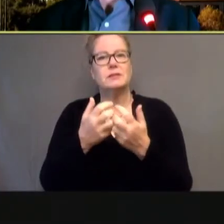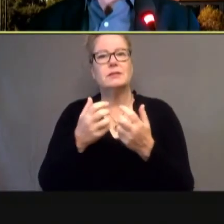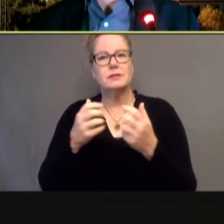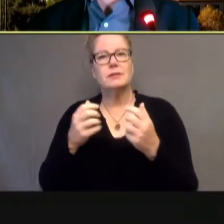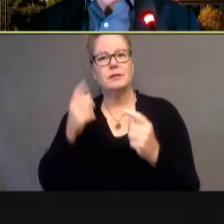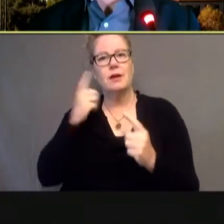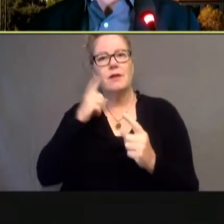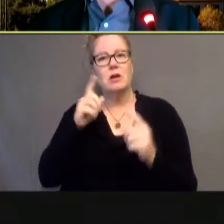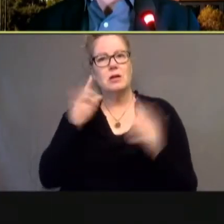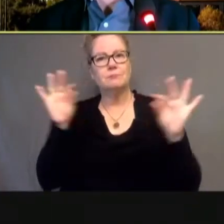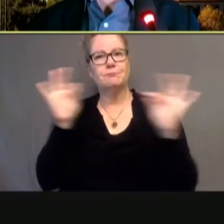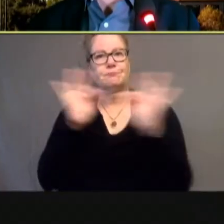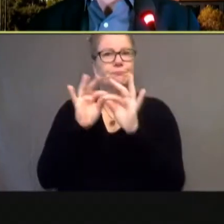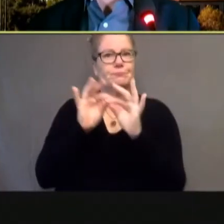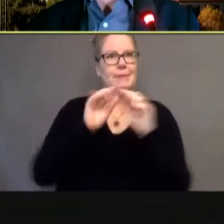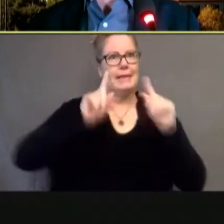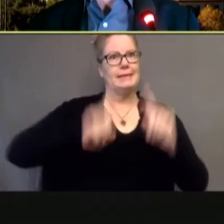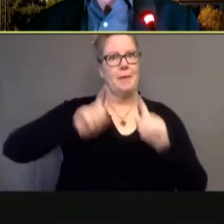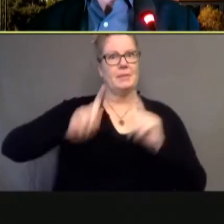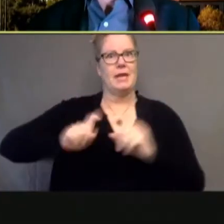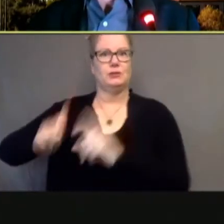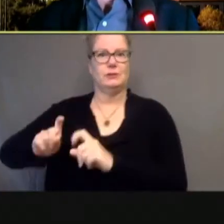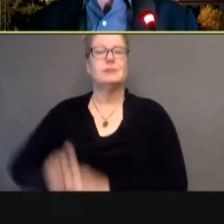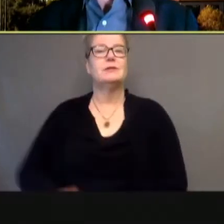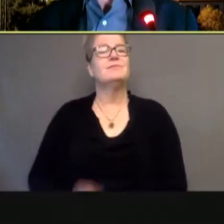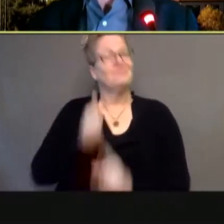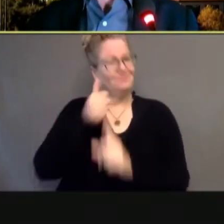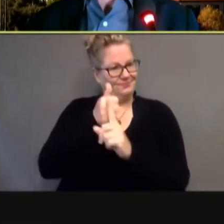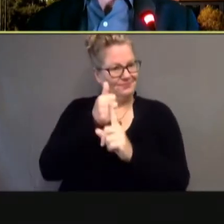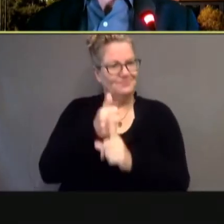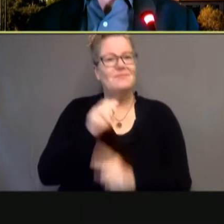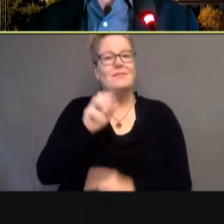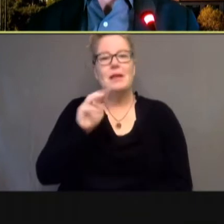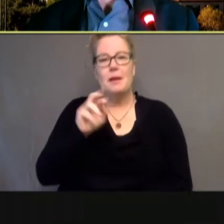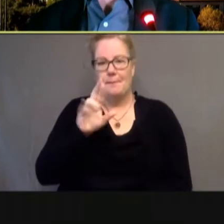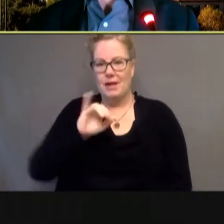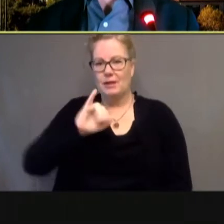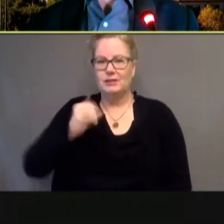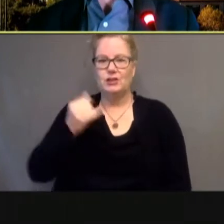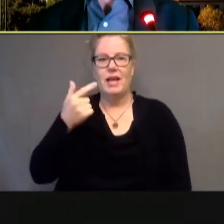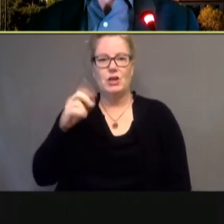of the New York State Bar Association and an appointed member of the organization's